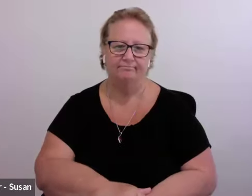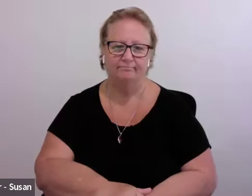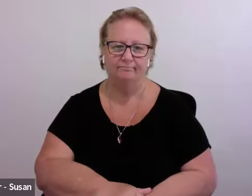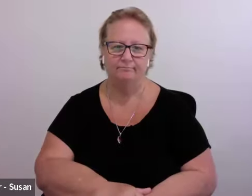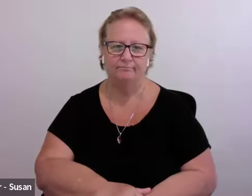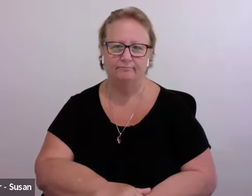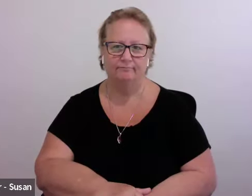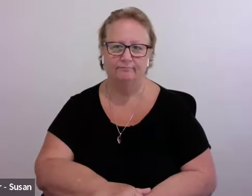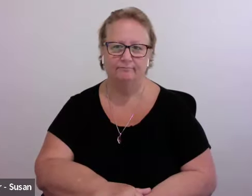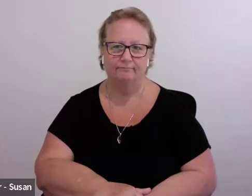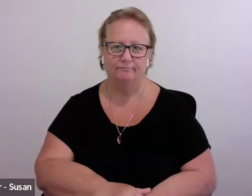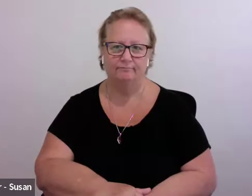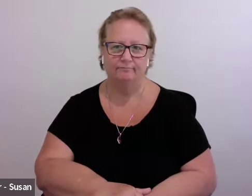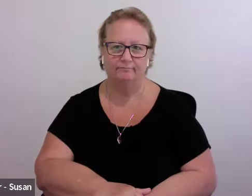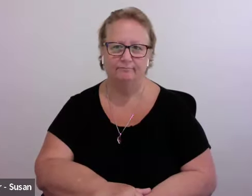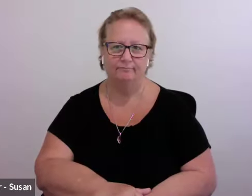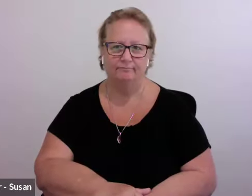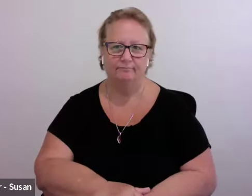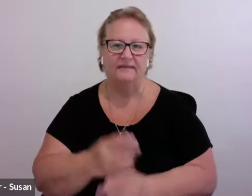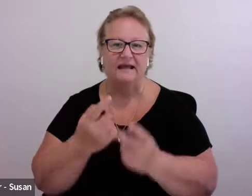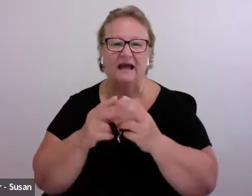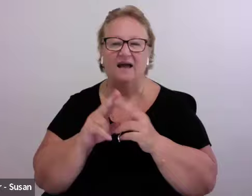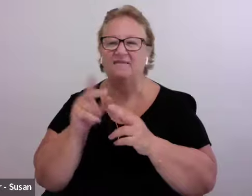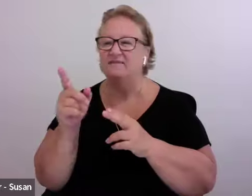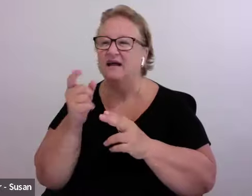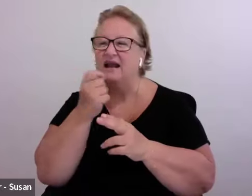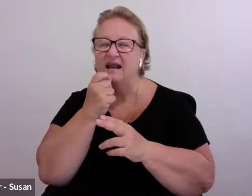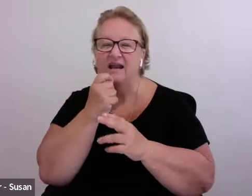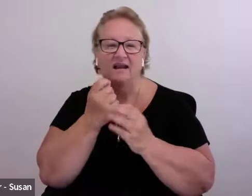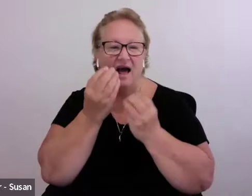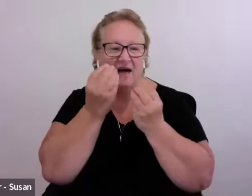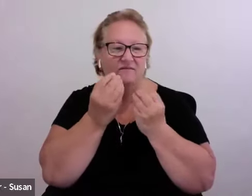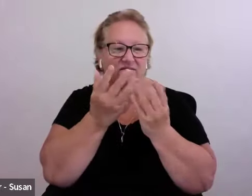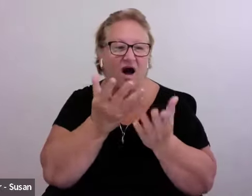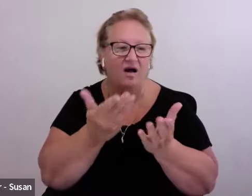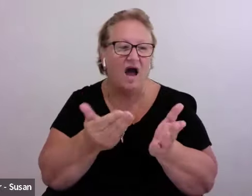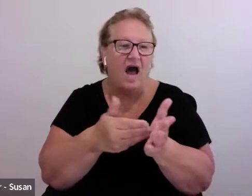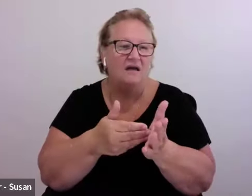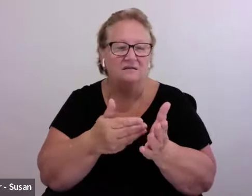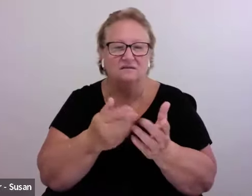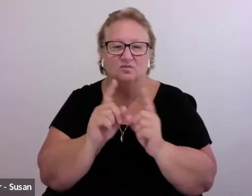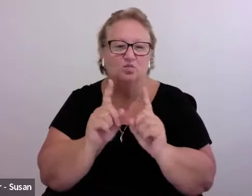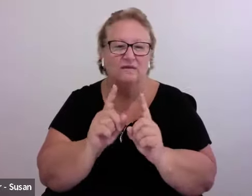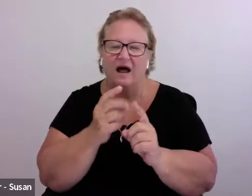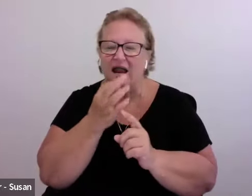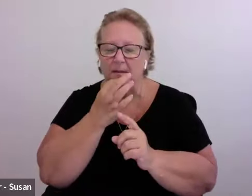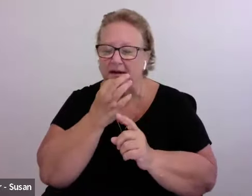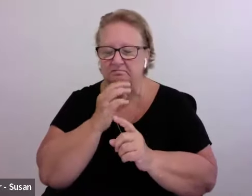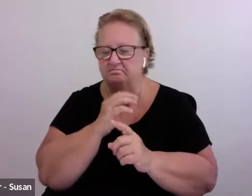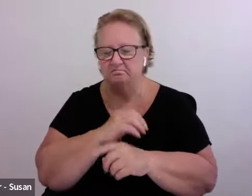someone who is part of a project team? Over to you, Catherine. CATHERINE: No . No. As I was saying,